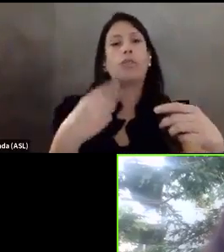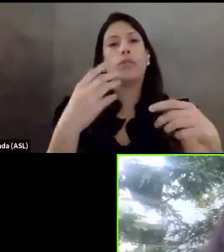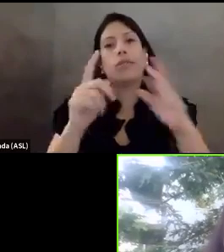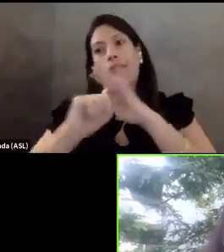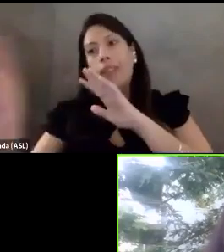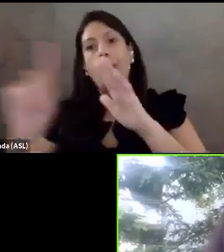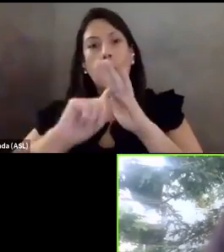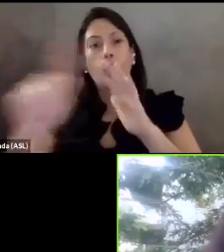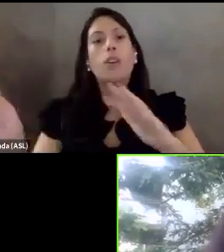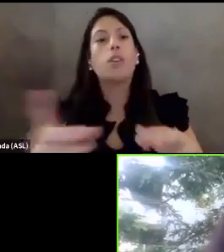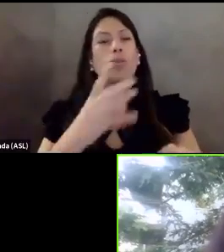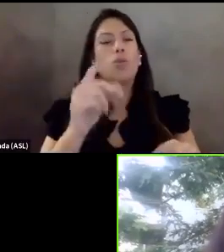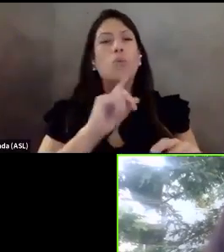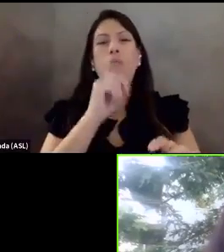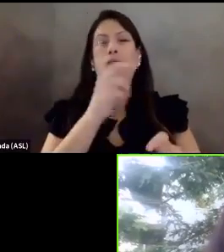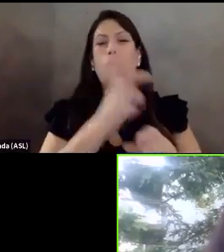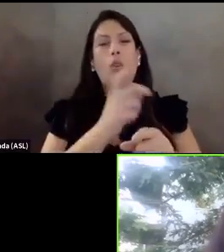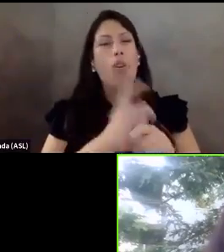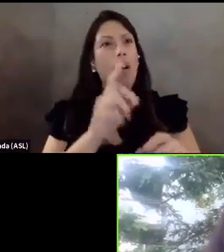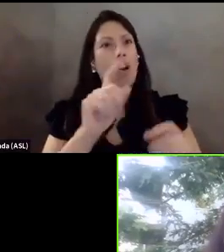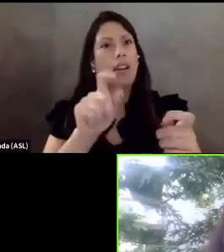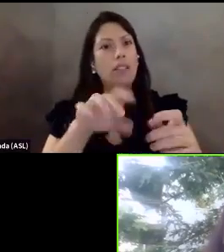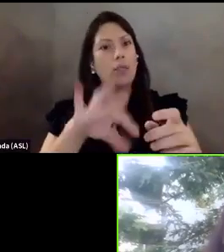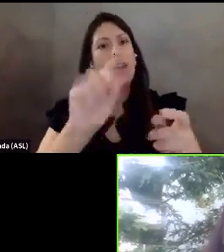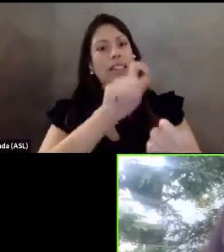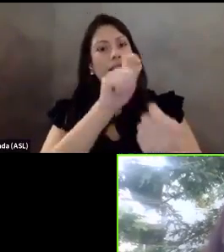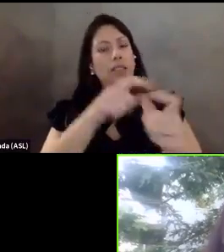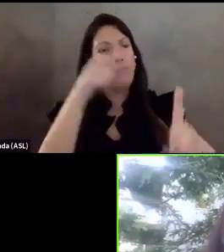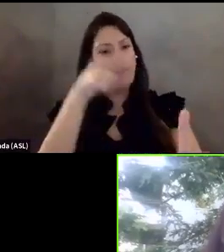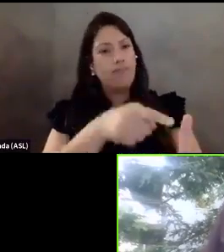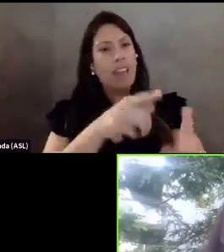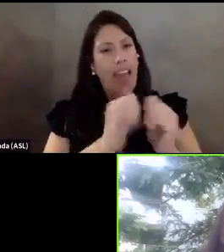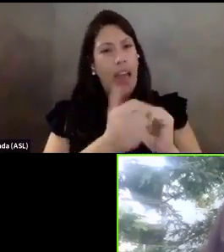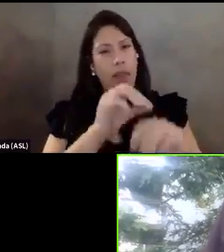to really pinpoint to what extent that affected our cases.